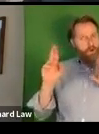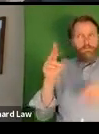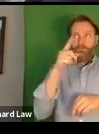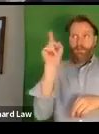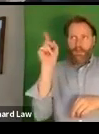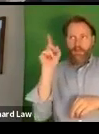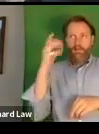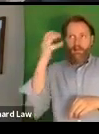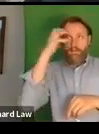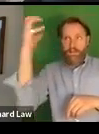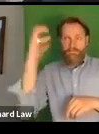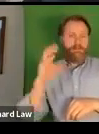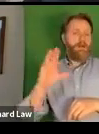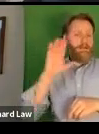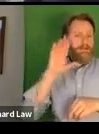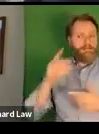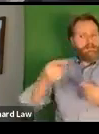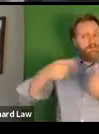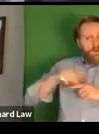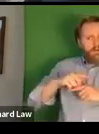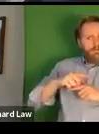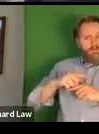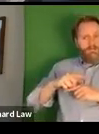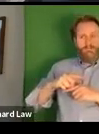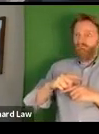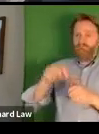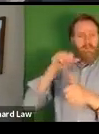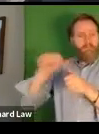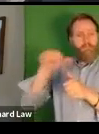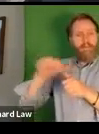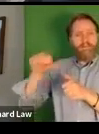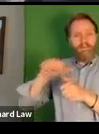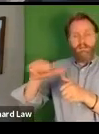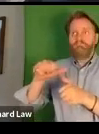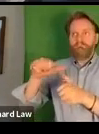way for them to give us more is for them to believe the members support the